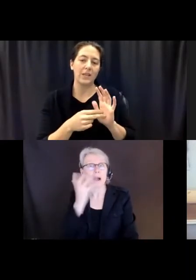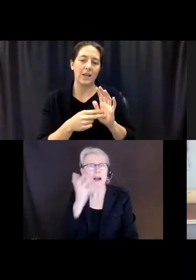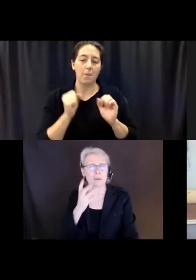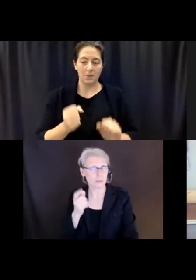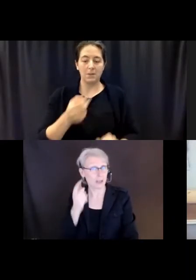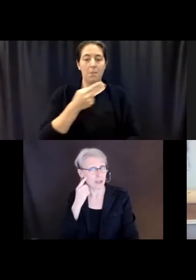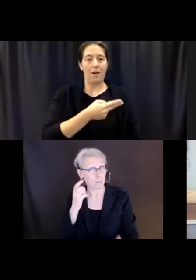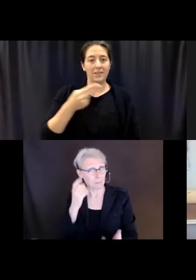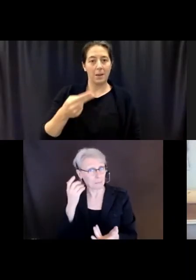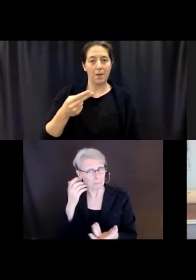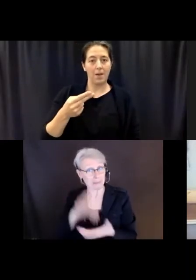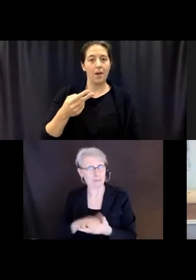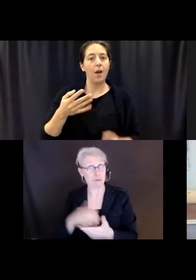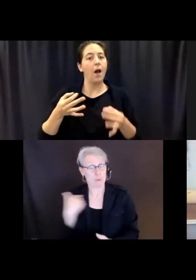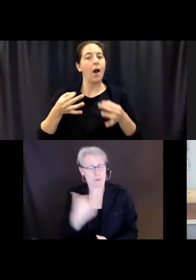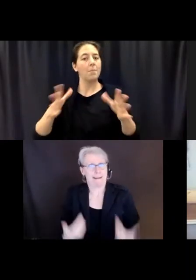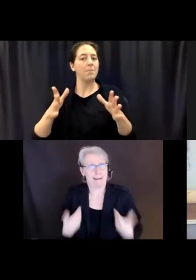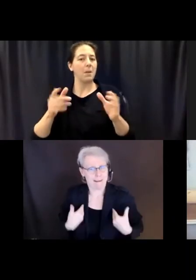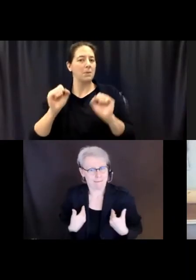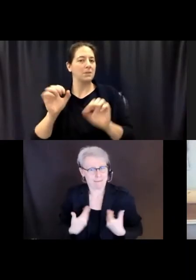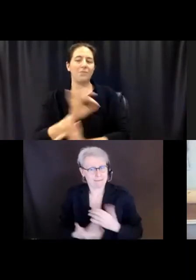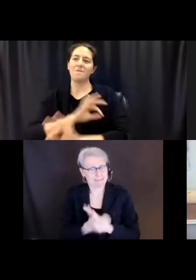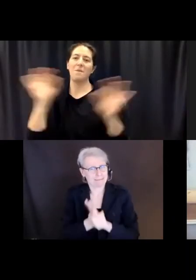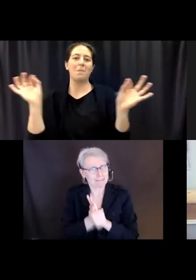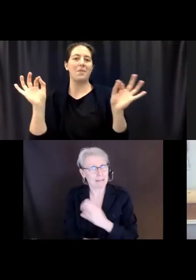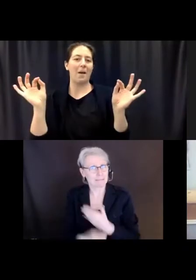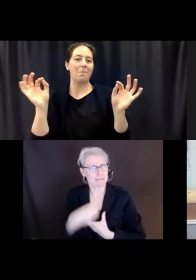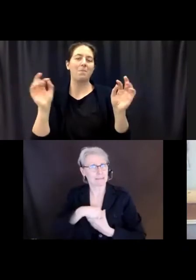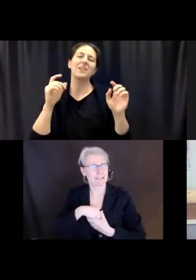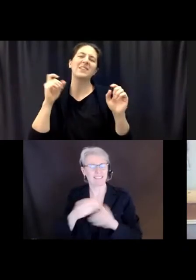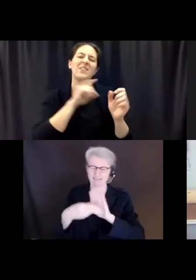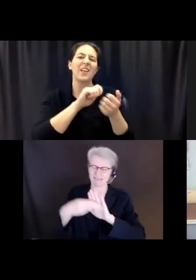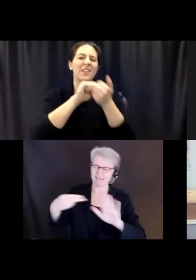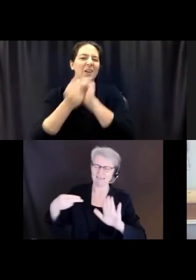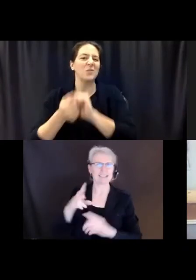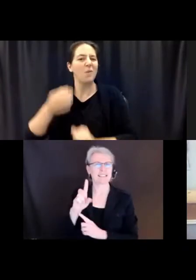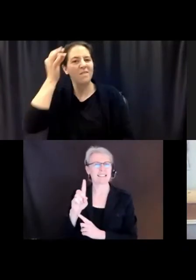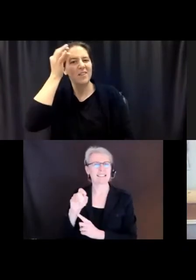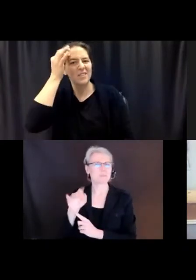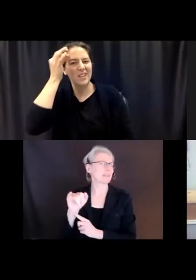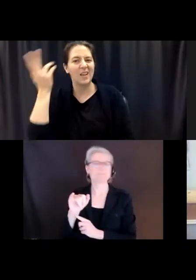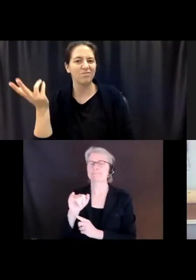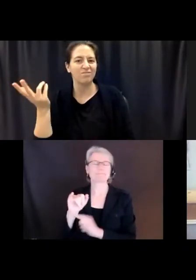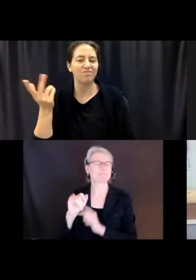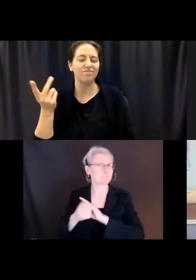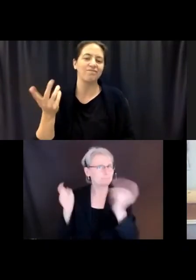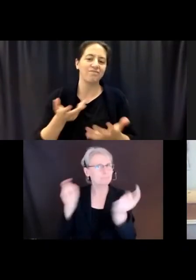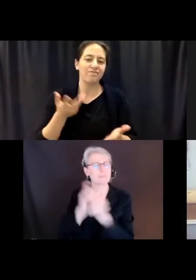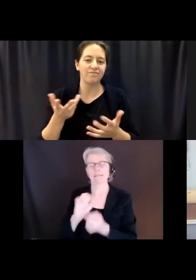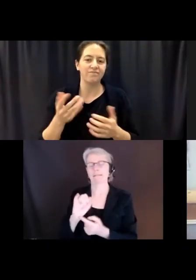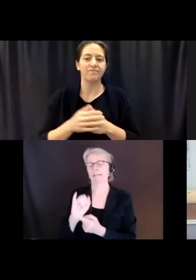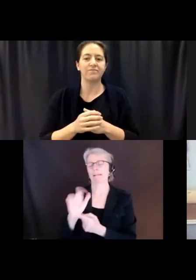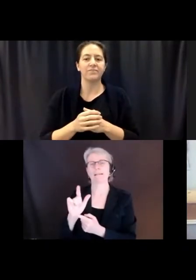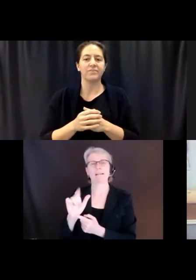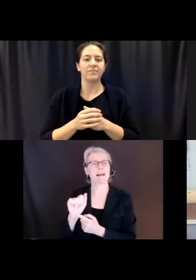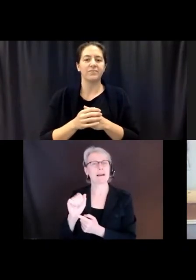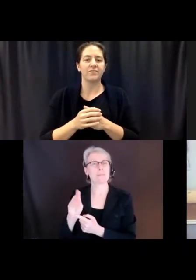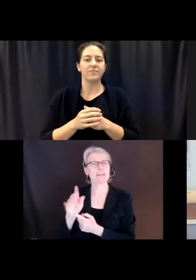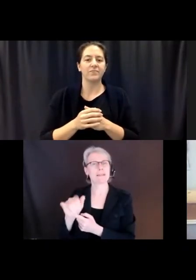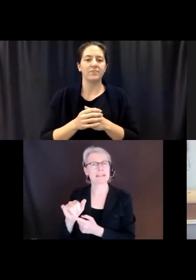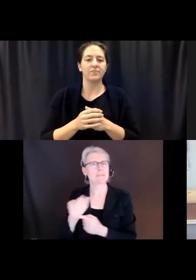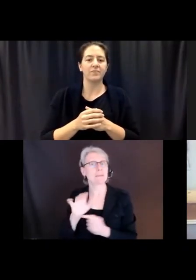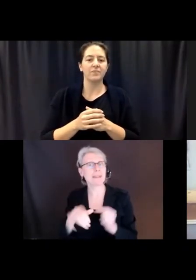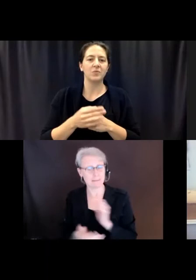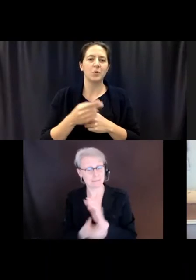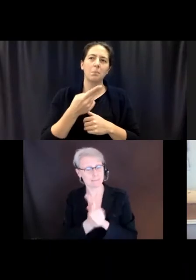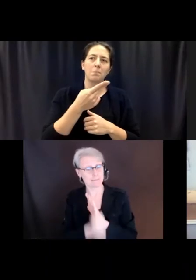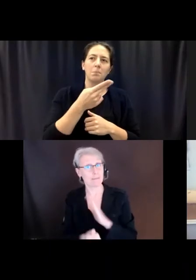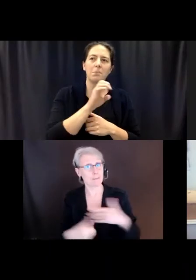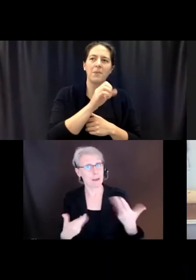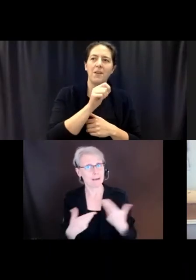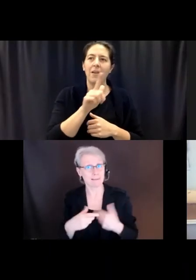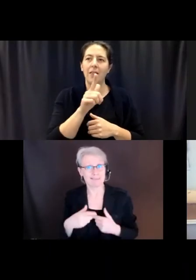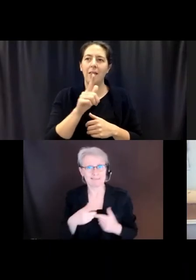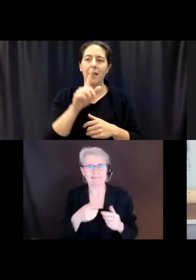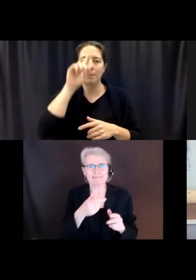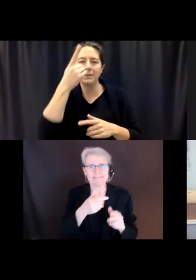TO DISCOVER WHAT THAT TALENT IS, RIGHT? >> Kristina: I TOTALLY AGREE WITH YOU. SO MAY I ASK WHAT